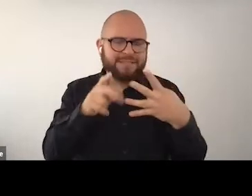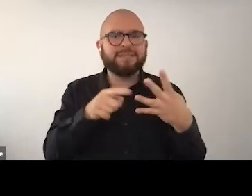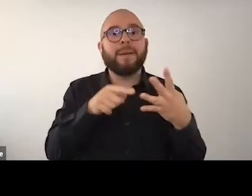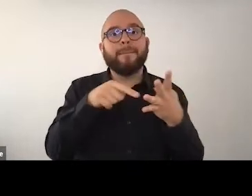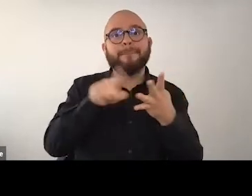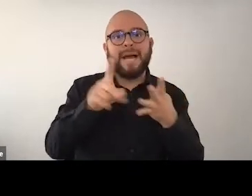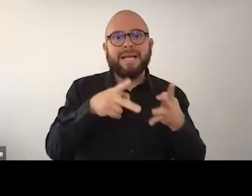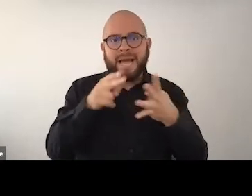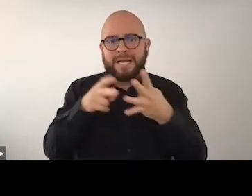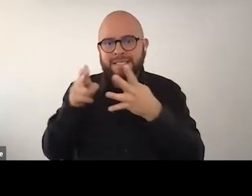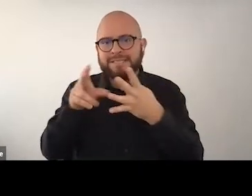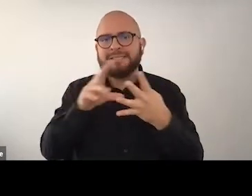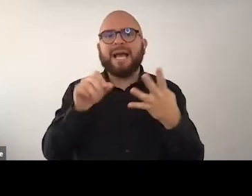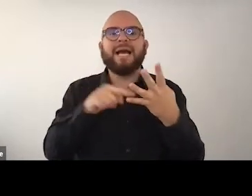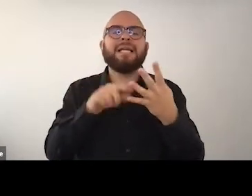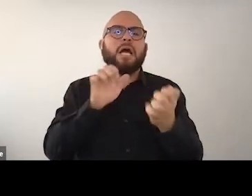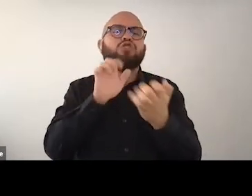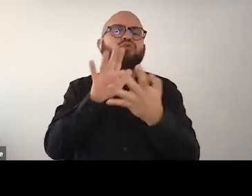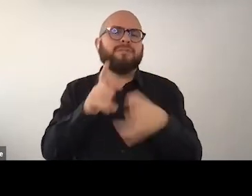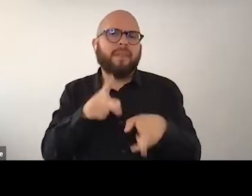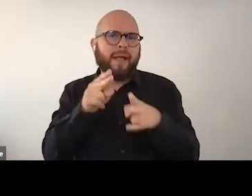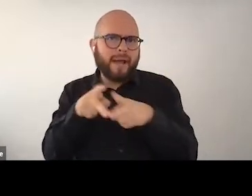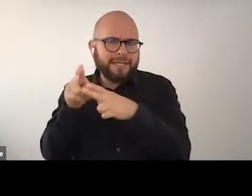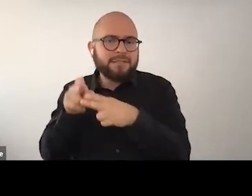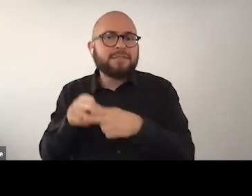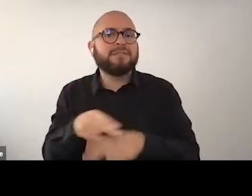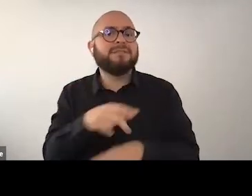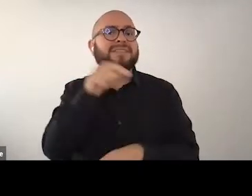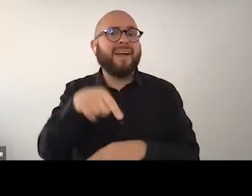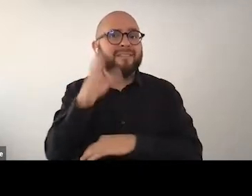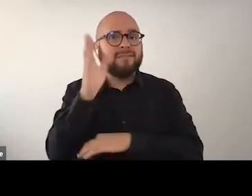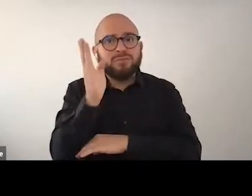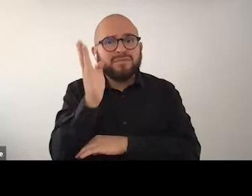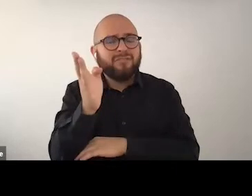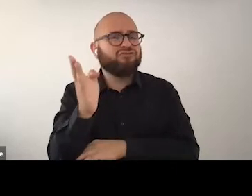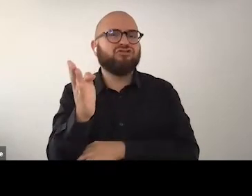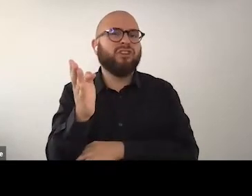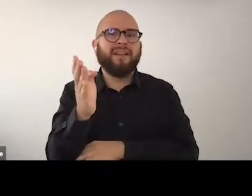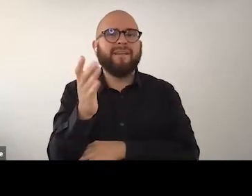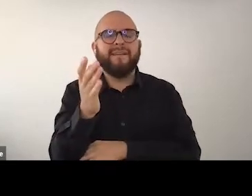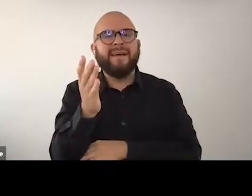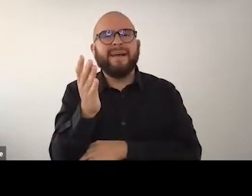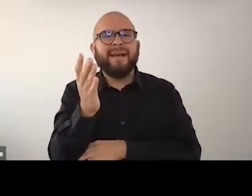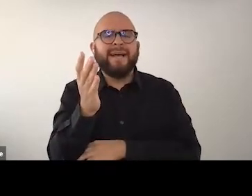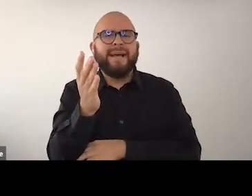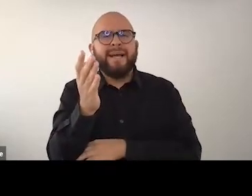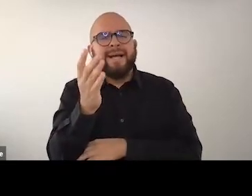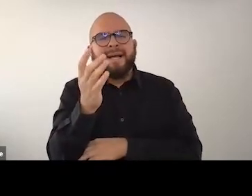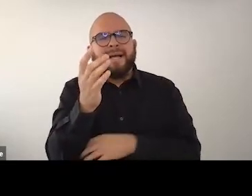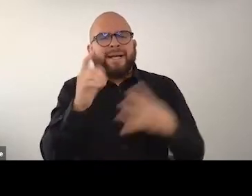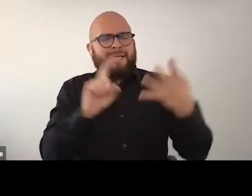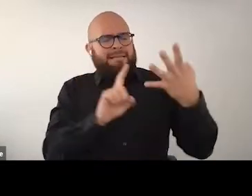and addressable edits. In this presentation, I'm not going to be really speaking to addressable edits,